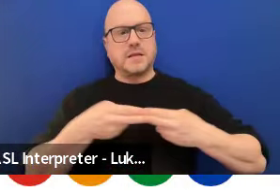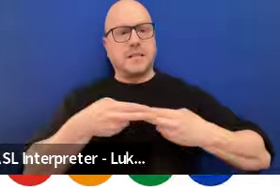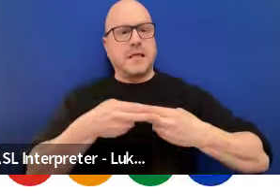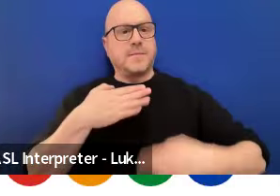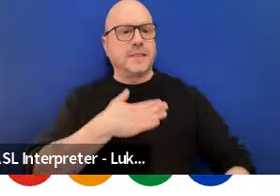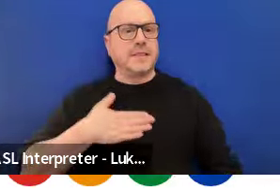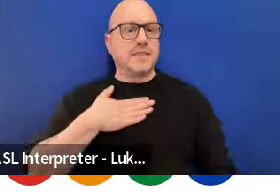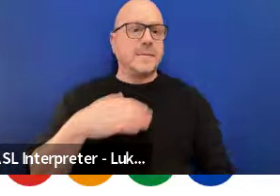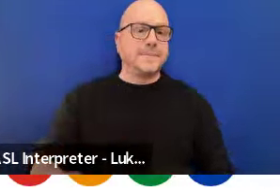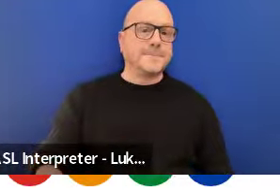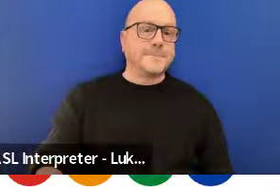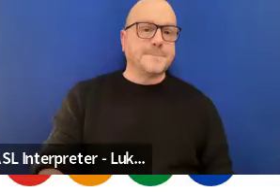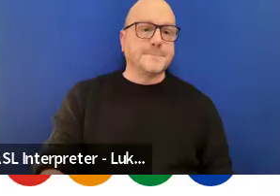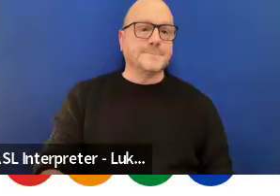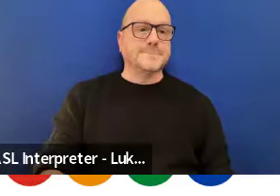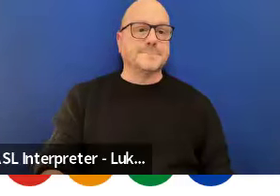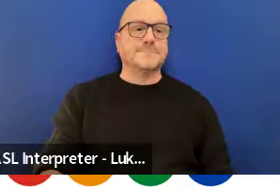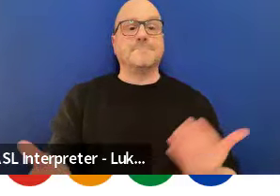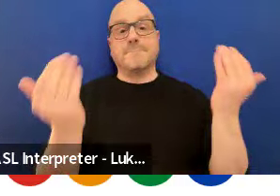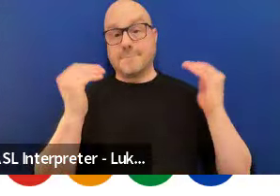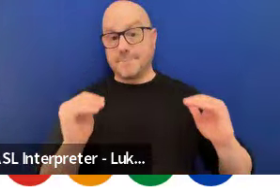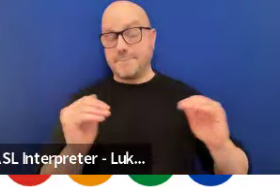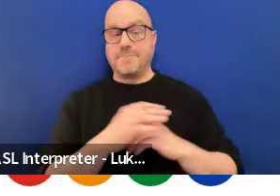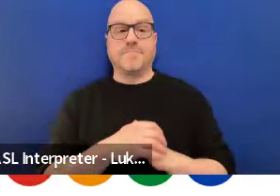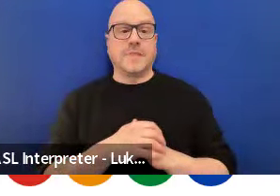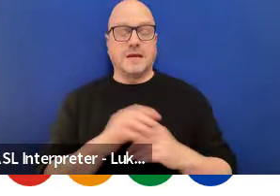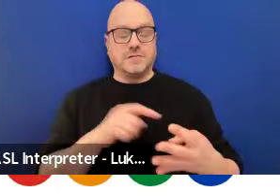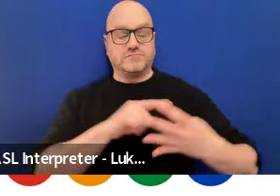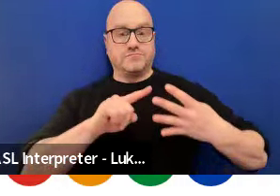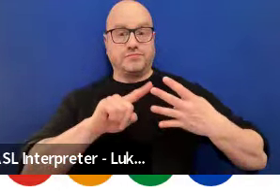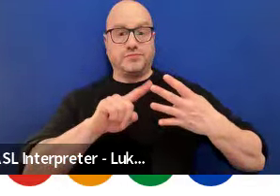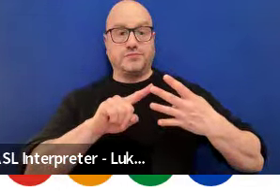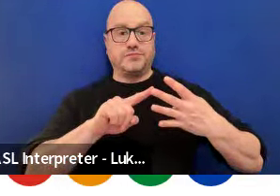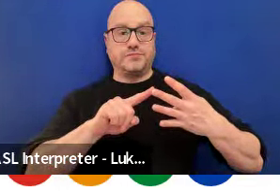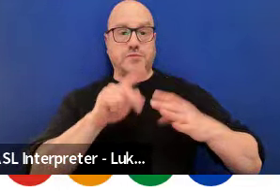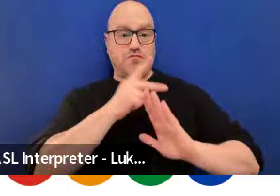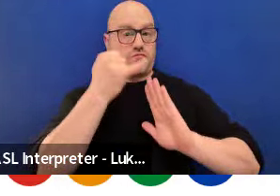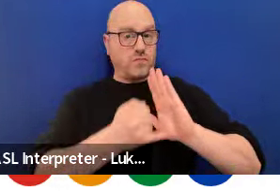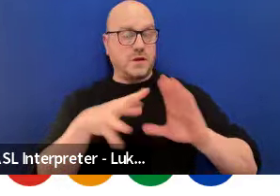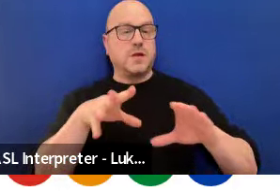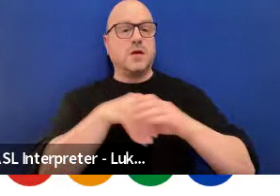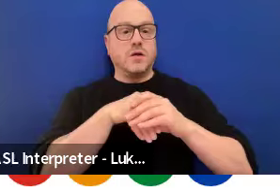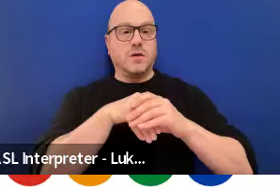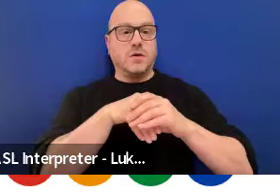INFORMATIONAL TABLE AT LOCAL COMMUNITY EVENTS.